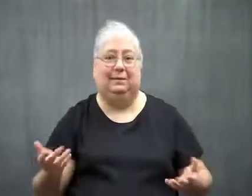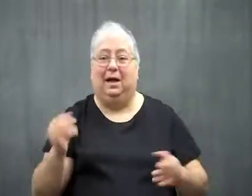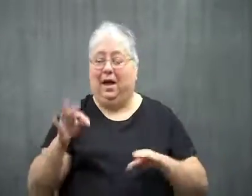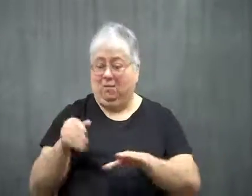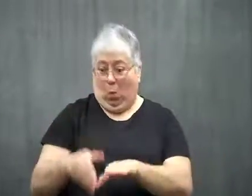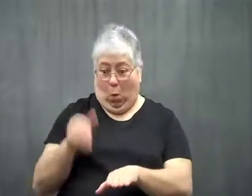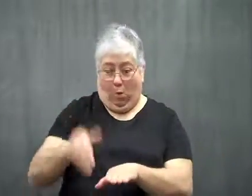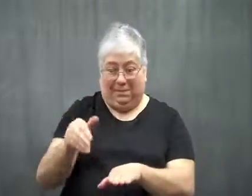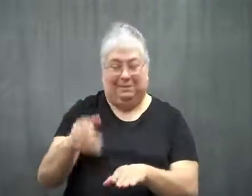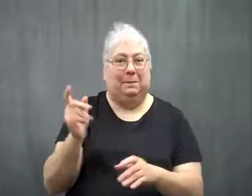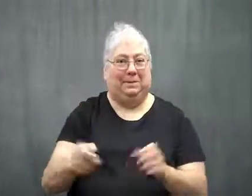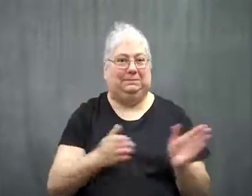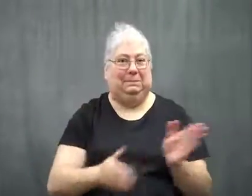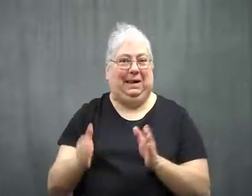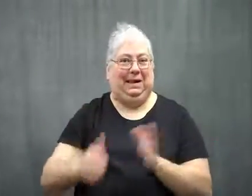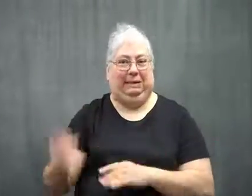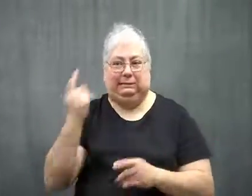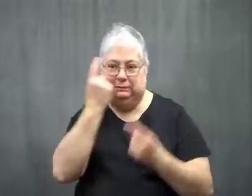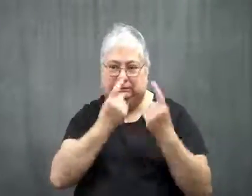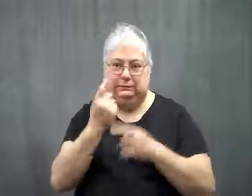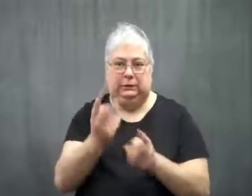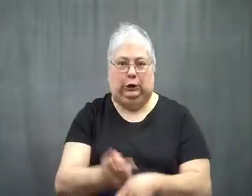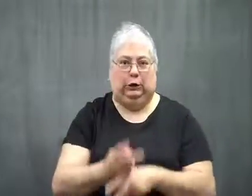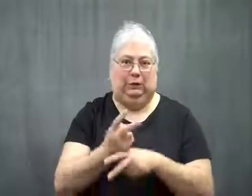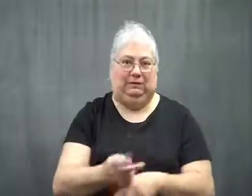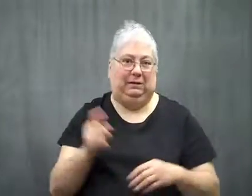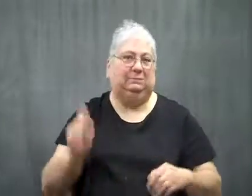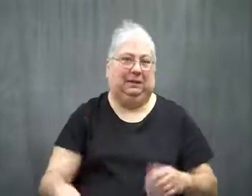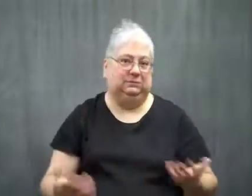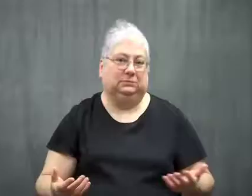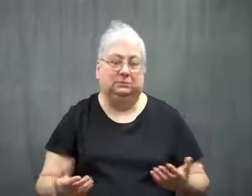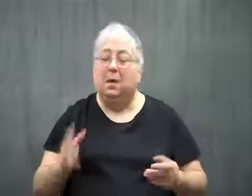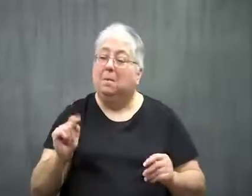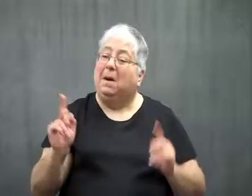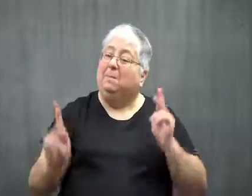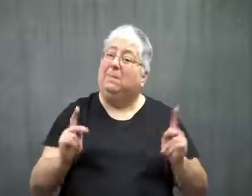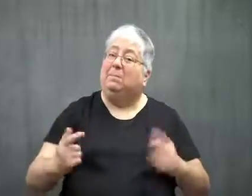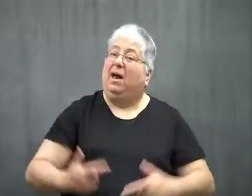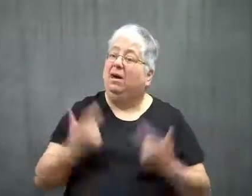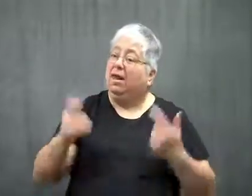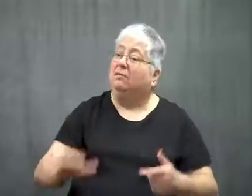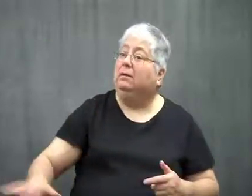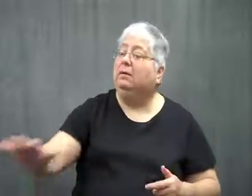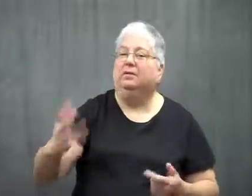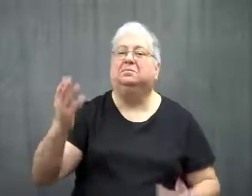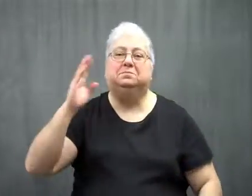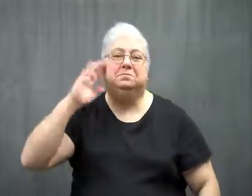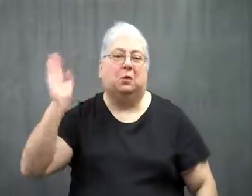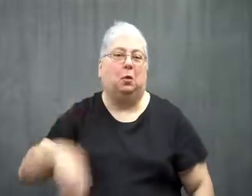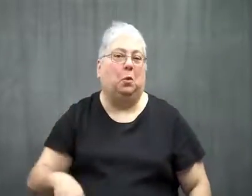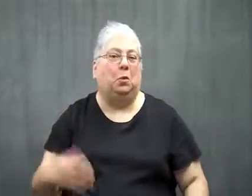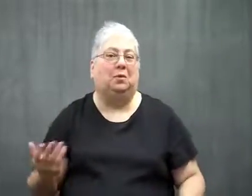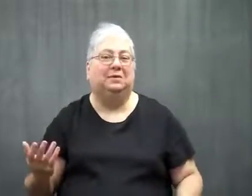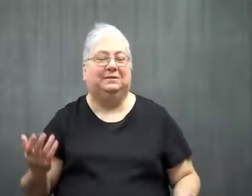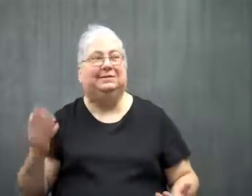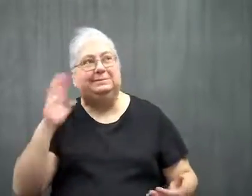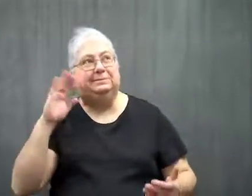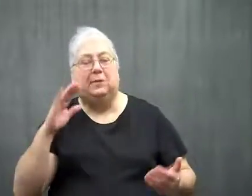Therefore, opening this spillway takes planning and forethought. The people who live on this alternate path are aware of it.